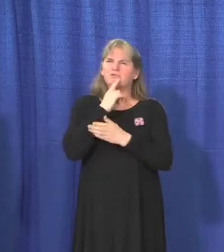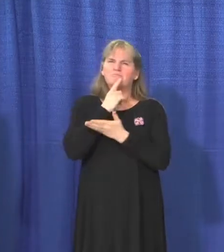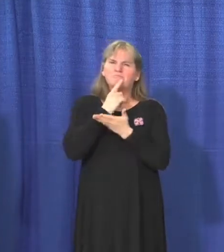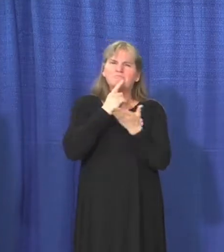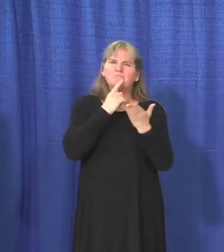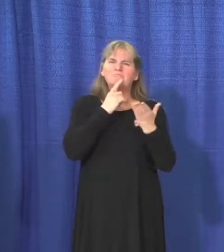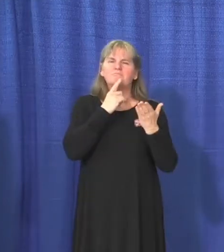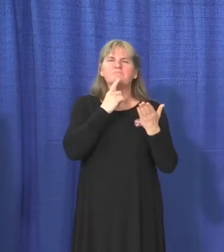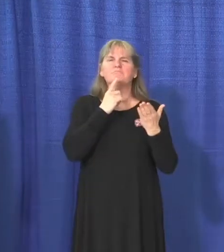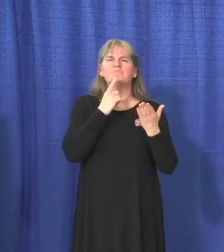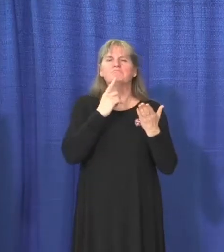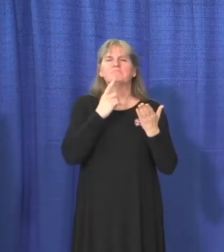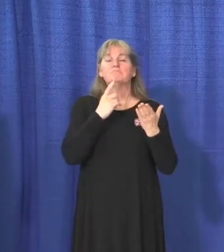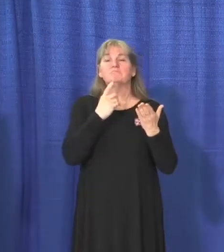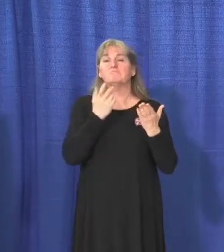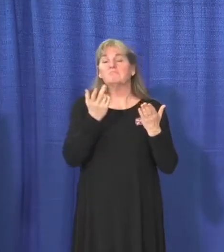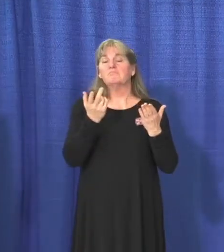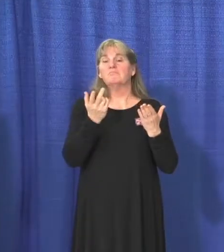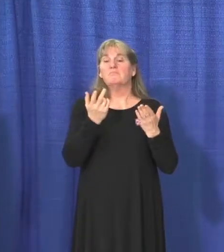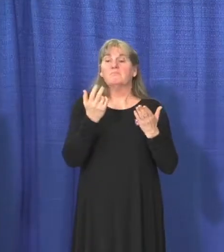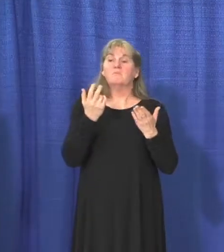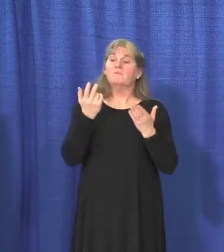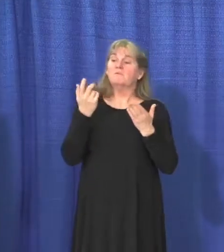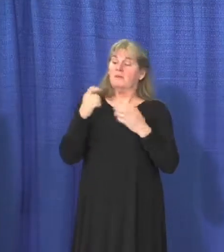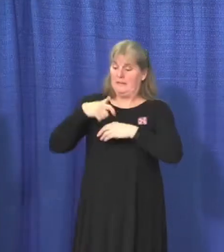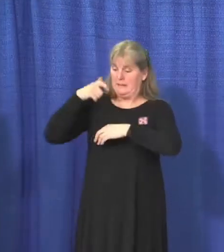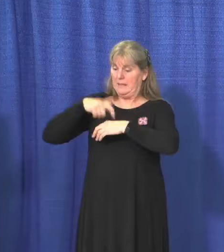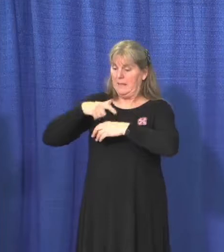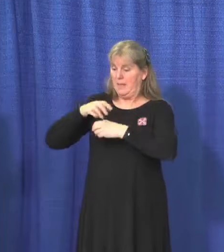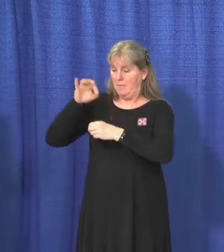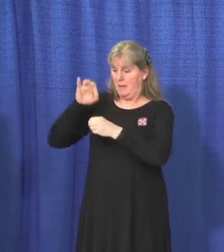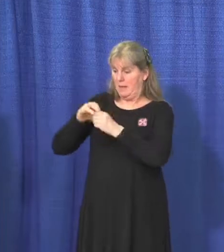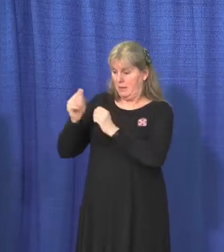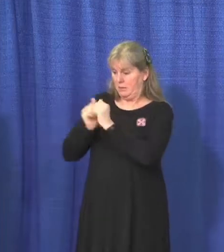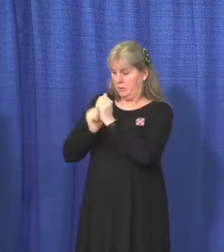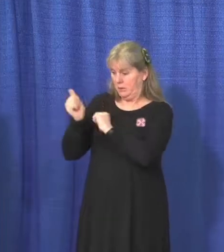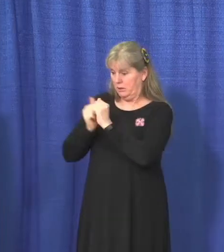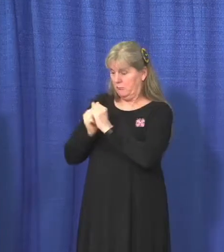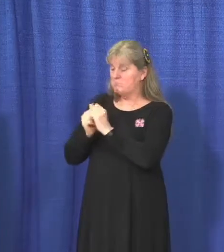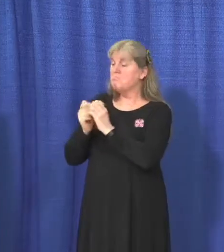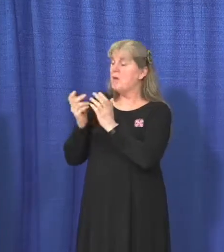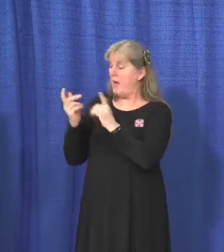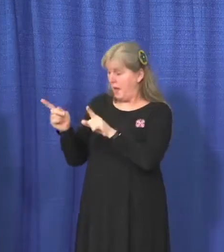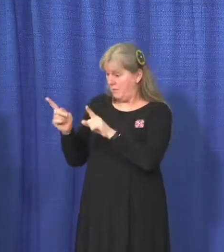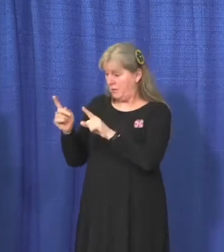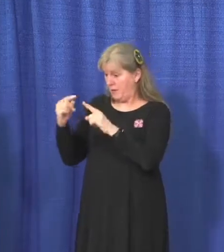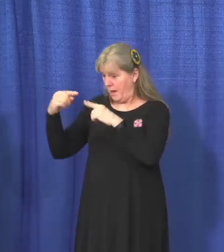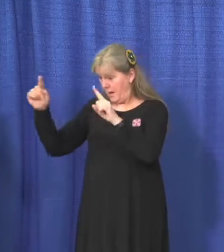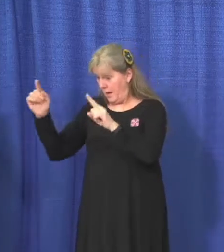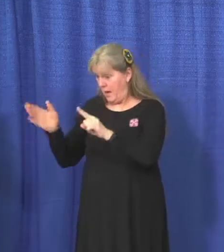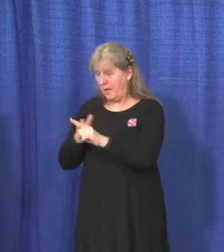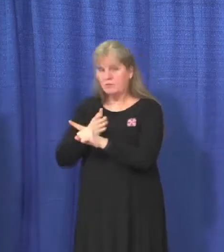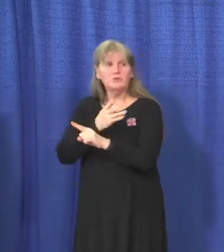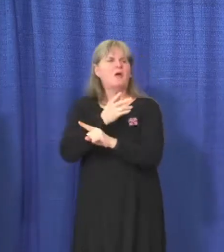election is called, Yukon -- the right programs are in place for them as we go through the